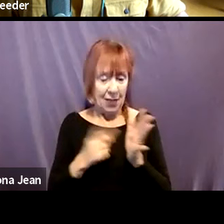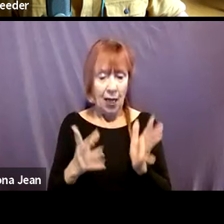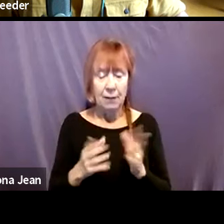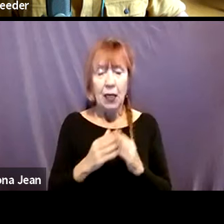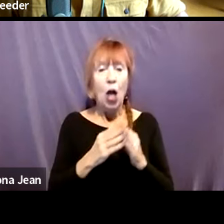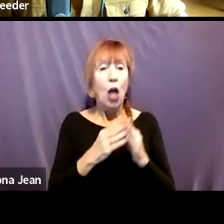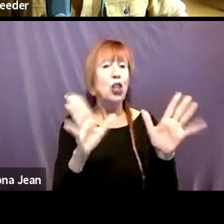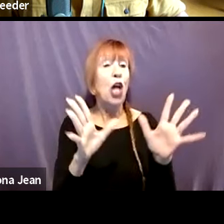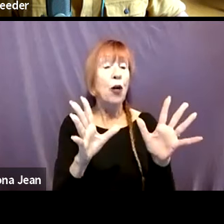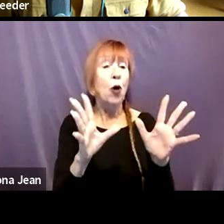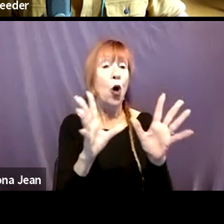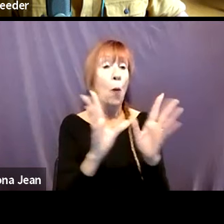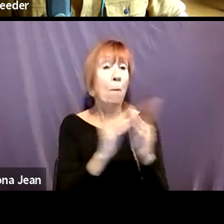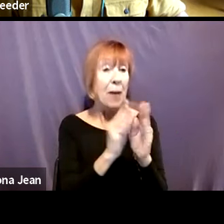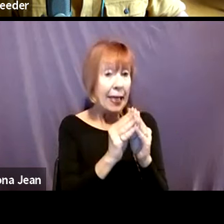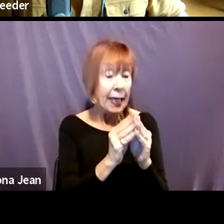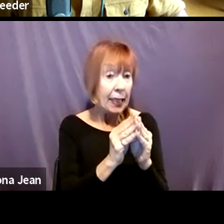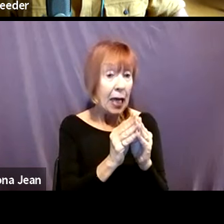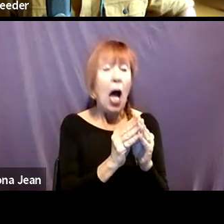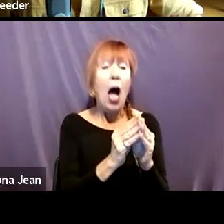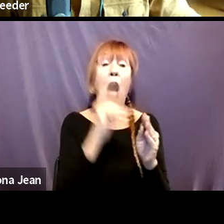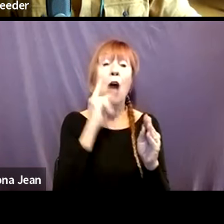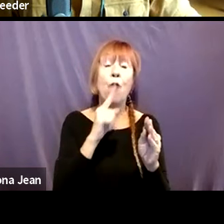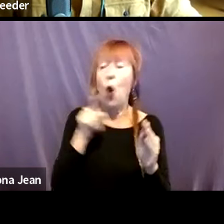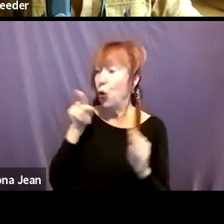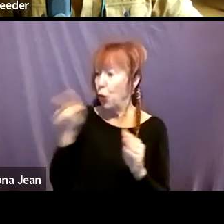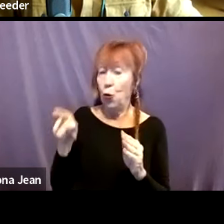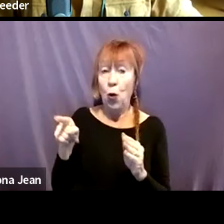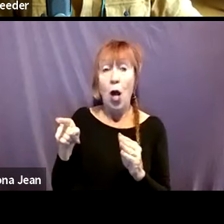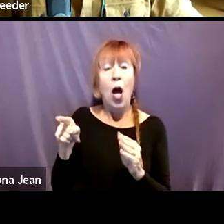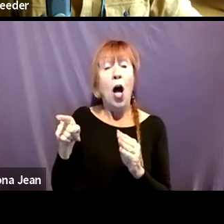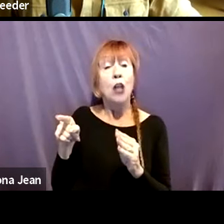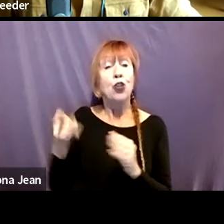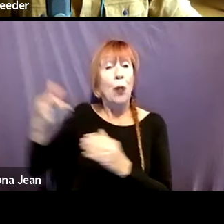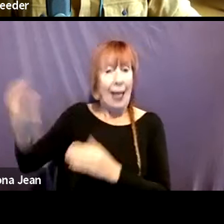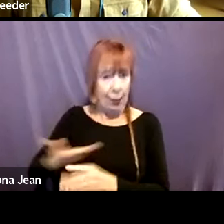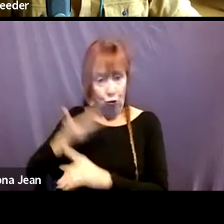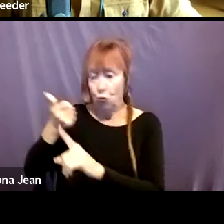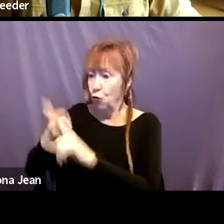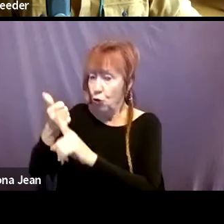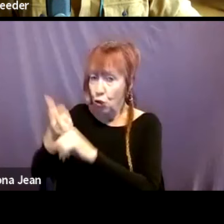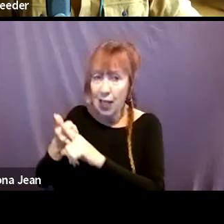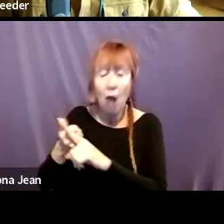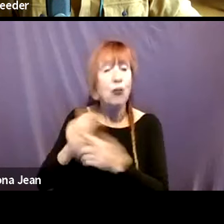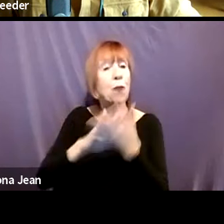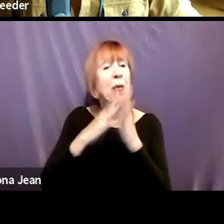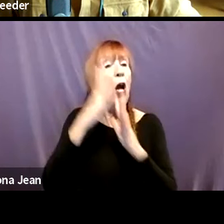general are for you to introduce yourself, and get to know one another. And if they ask, you know,